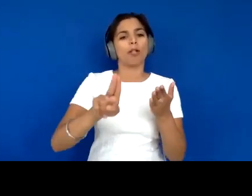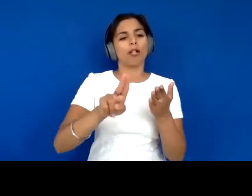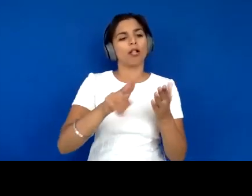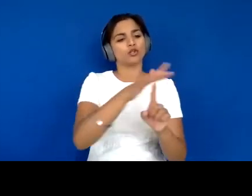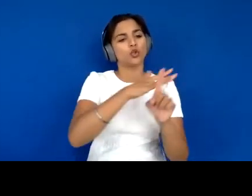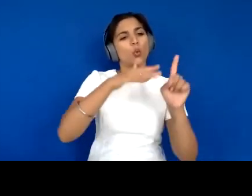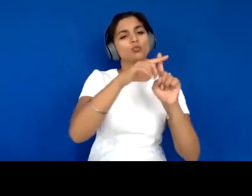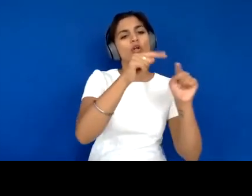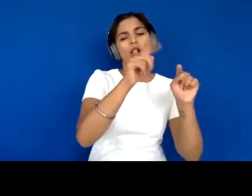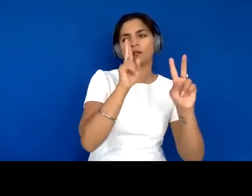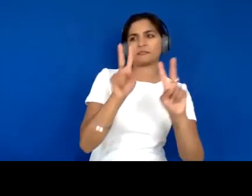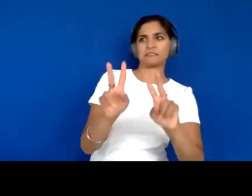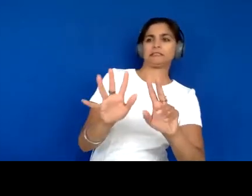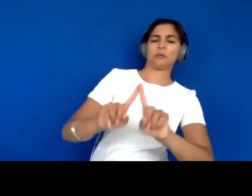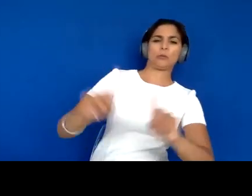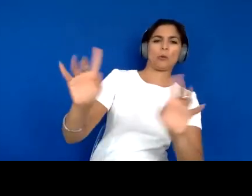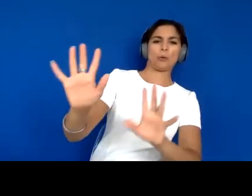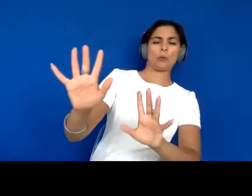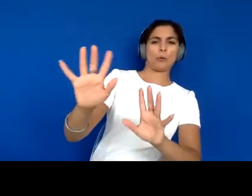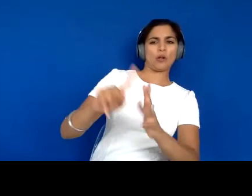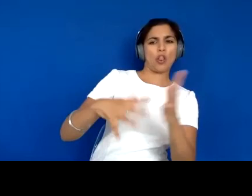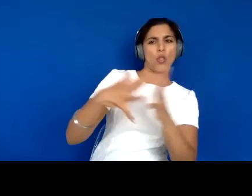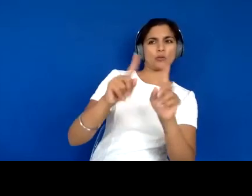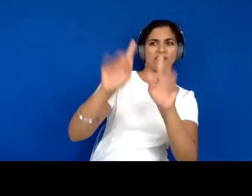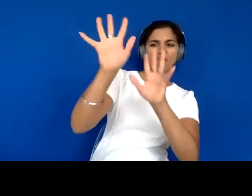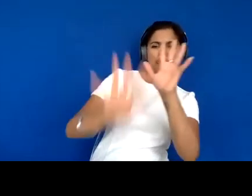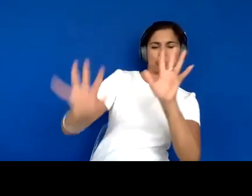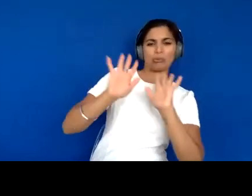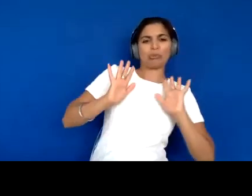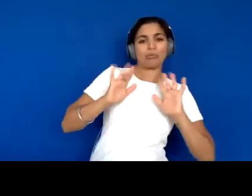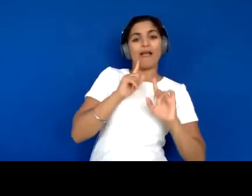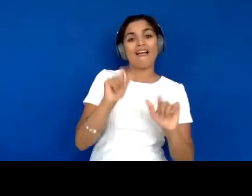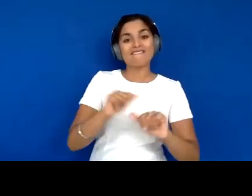are extremely effective in the exercise of uniformity and sanctioning what is